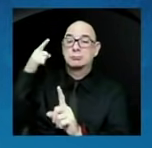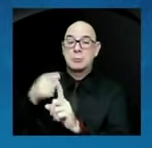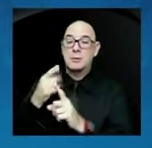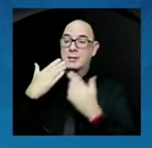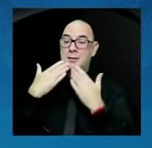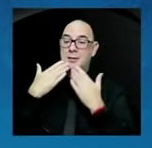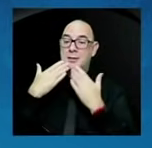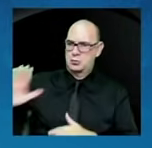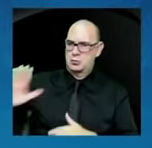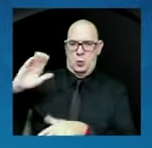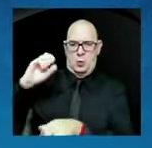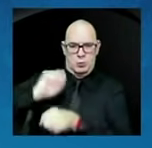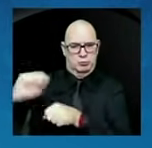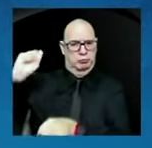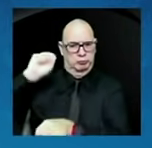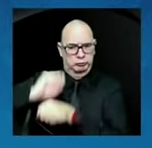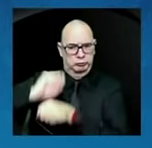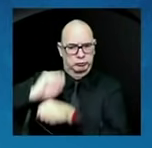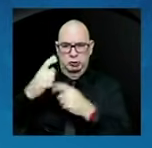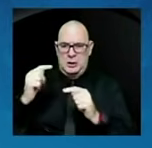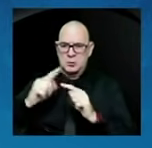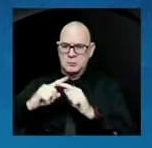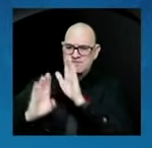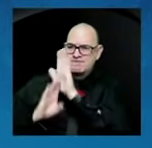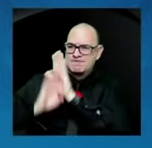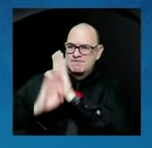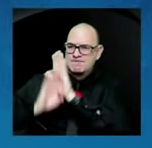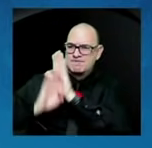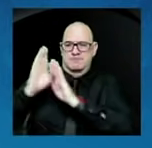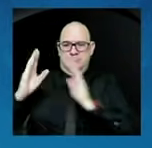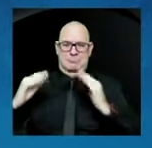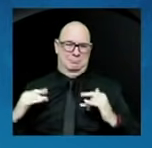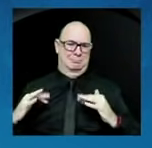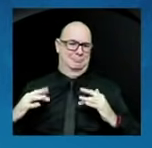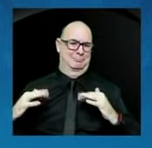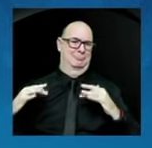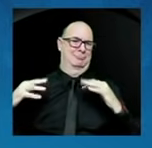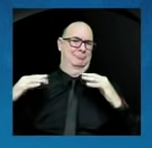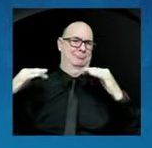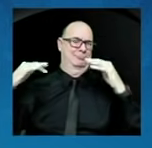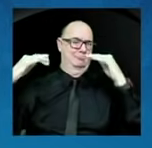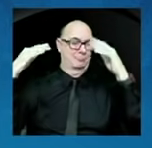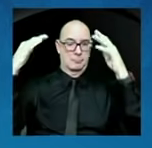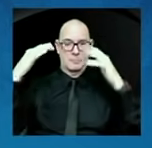NASA. IN PARTICULAR, I WANT TO THANK